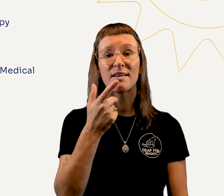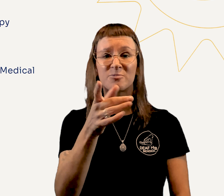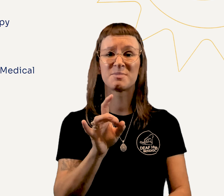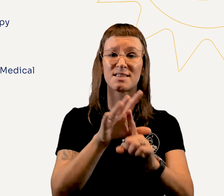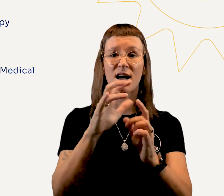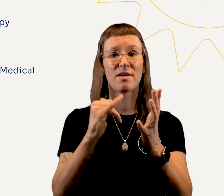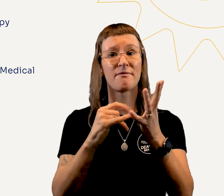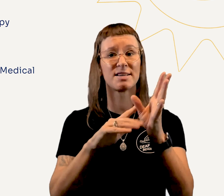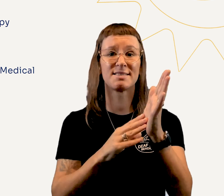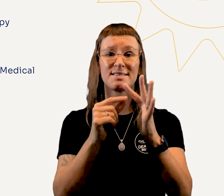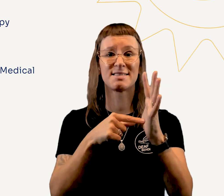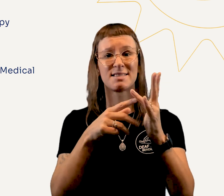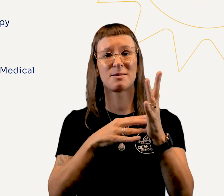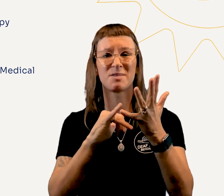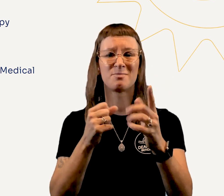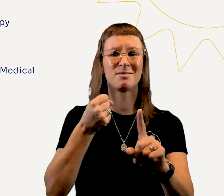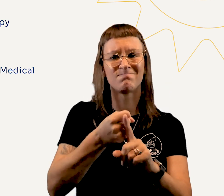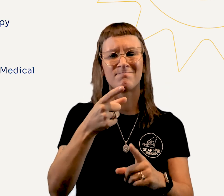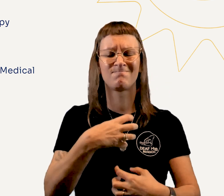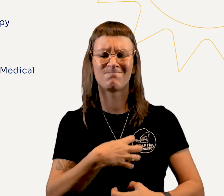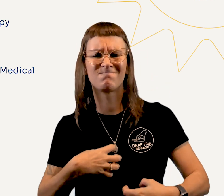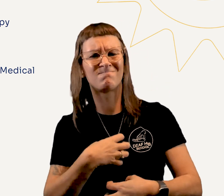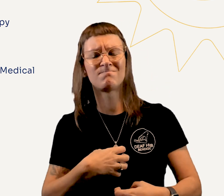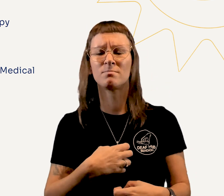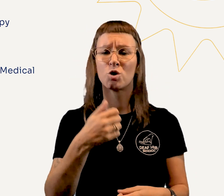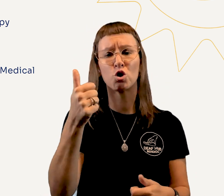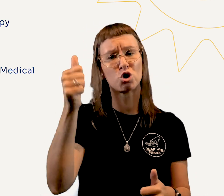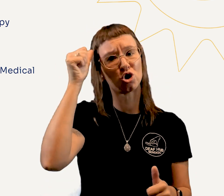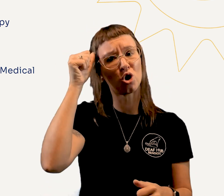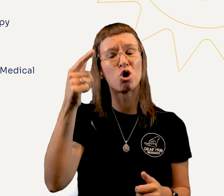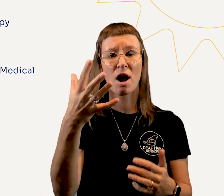For anyone experiencing bothersome symptoms it's great to know that there is treatment available.